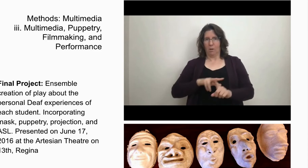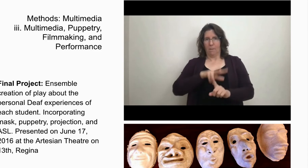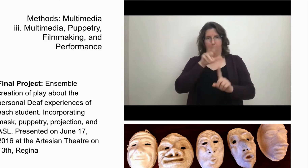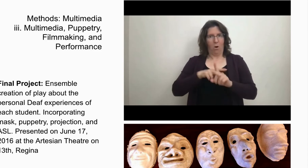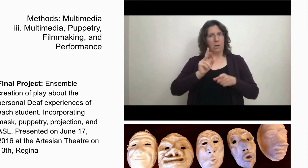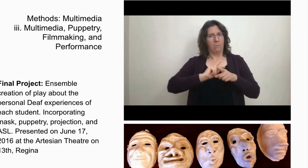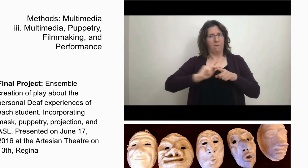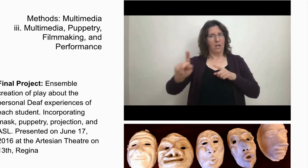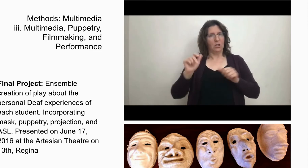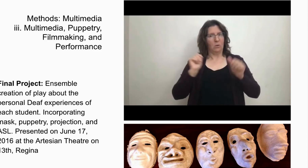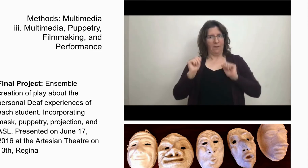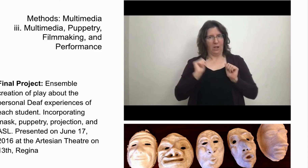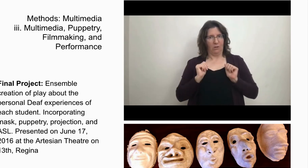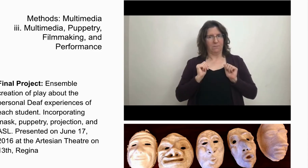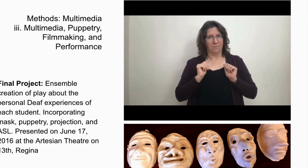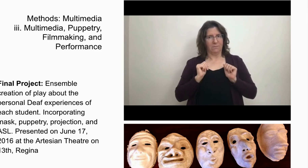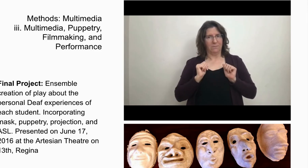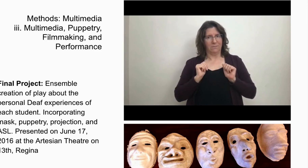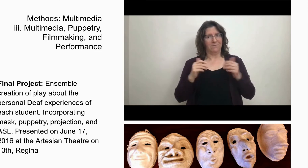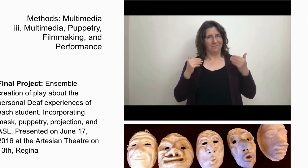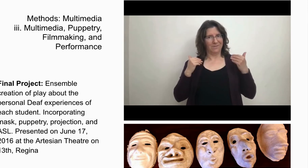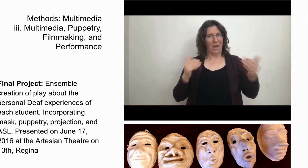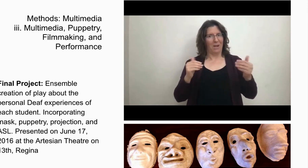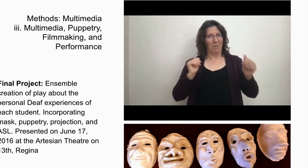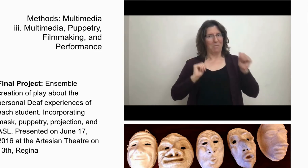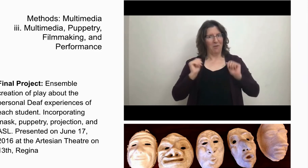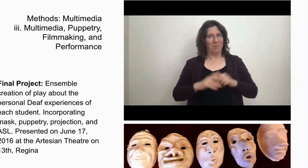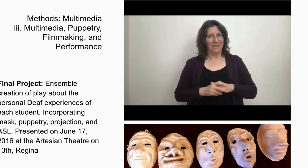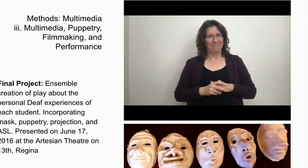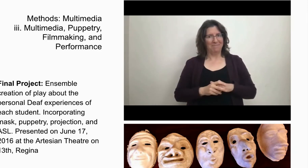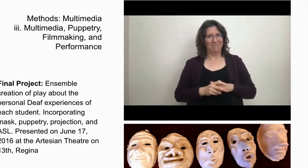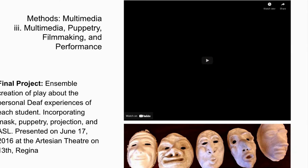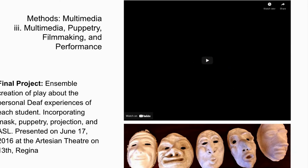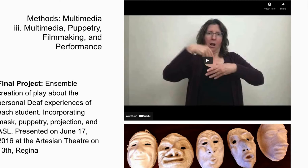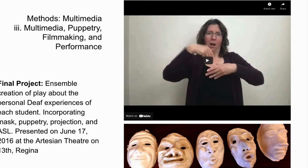We wanted it out there for the whole community to see. And that's what we did!